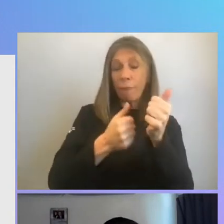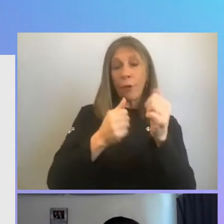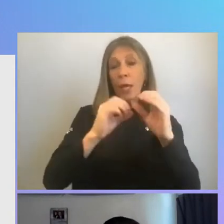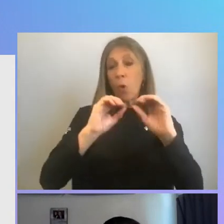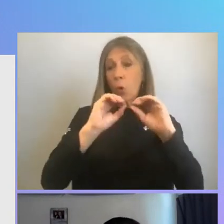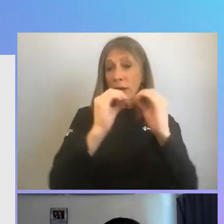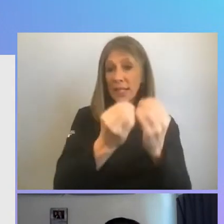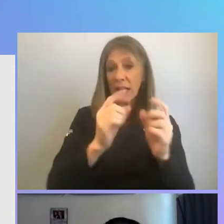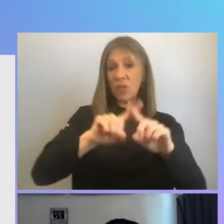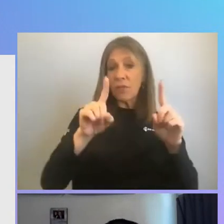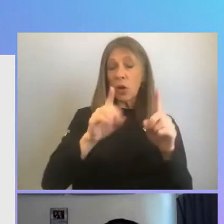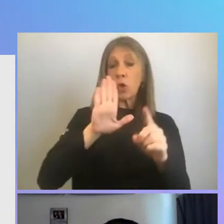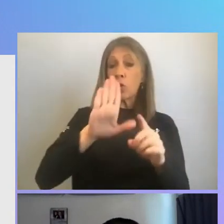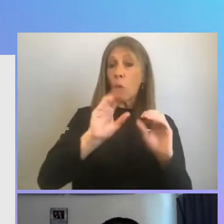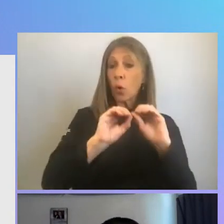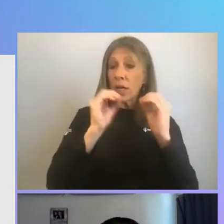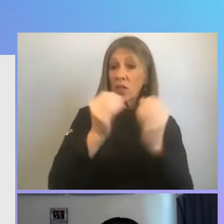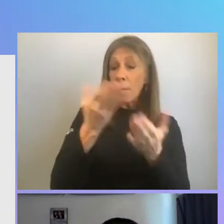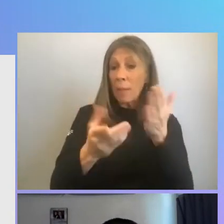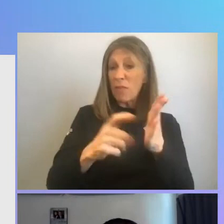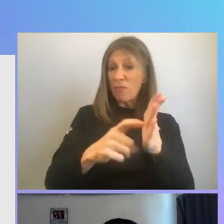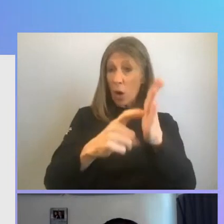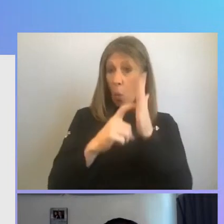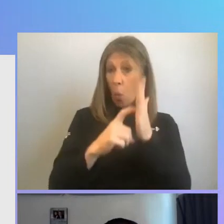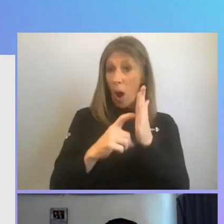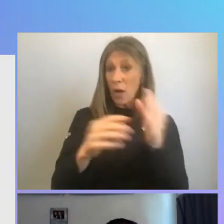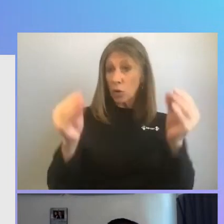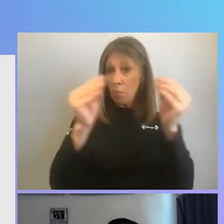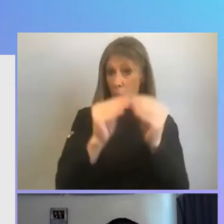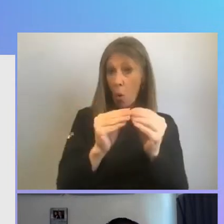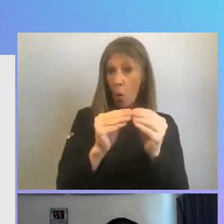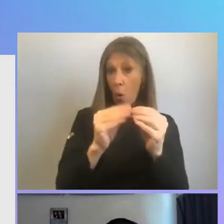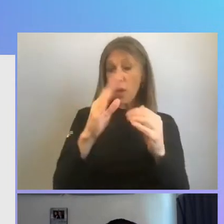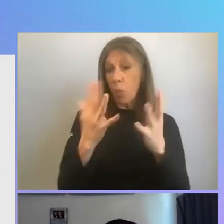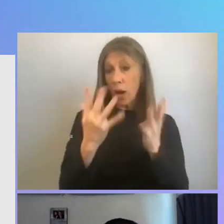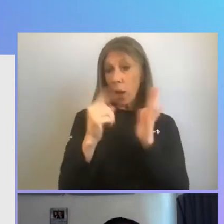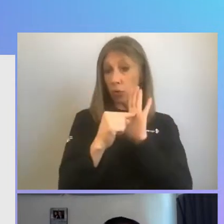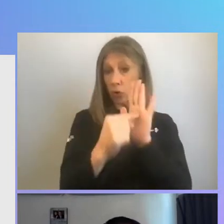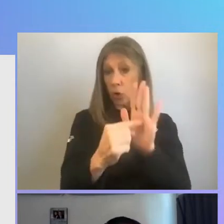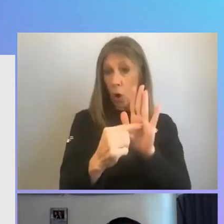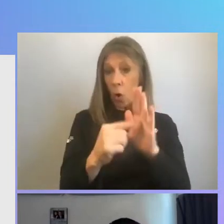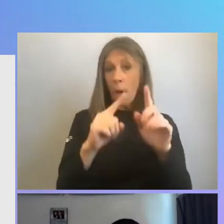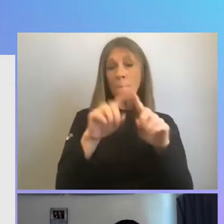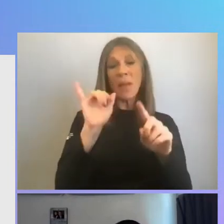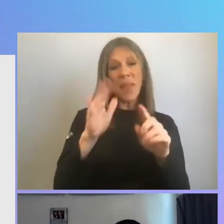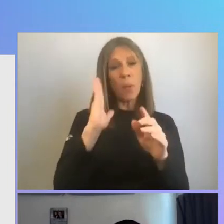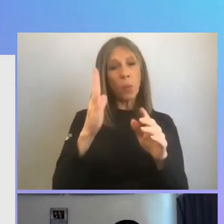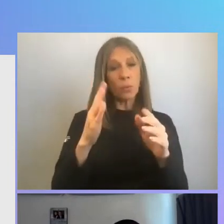organization may require more than what I'm going to capture. Um, but that'll still make the point. The relevant details that